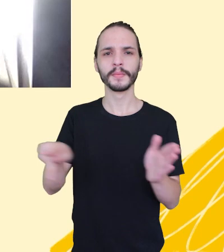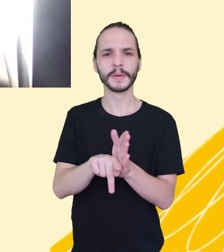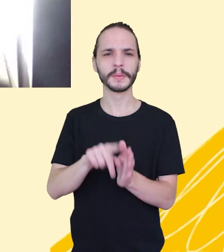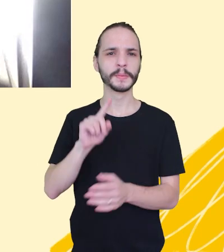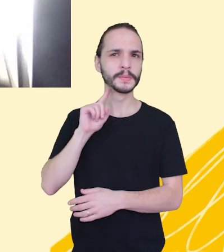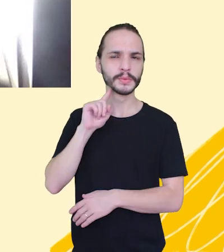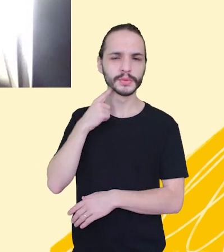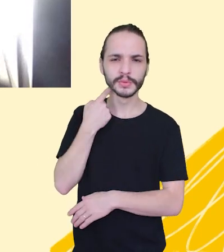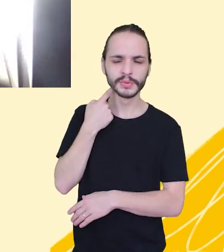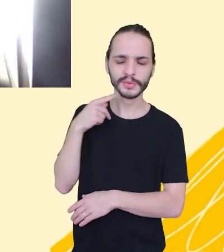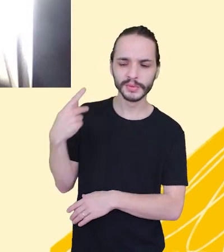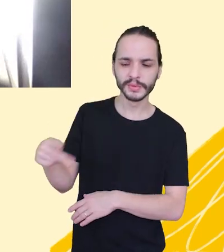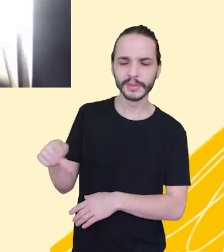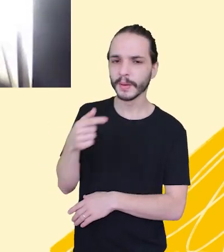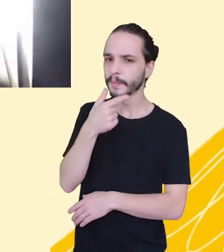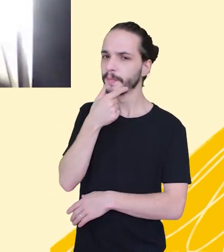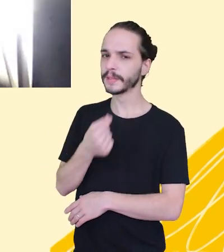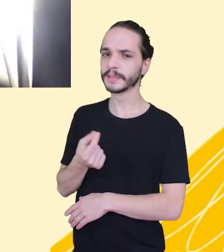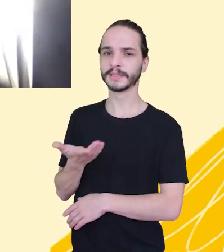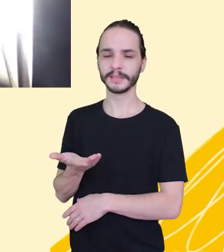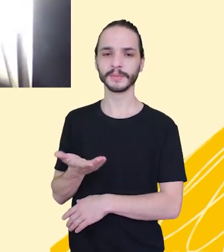Which is connected to nature.